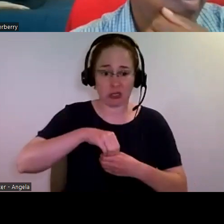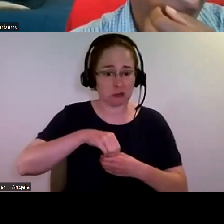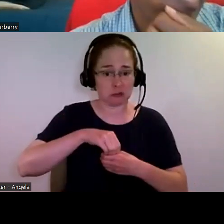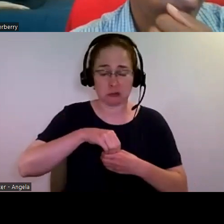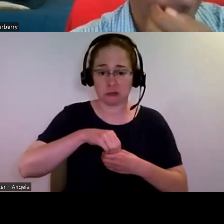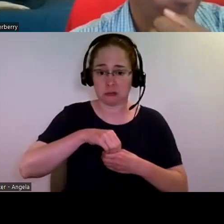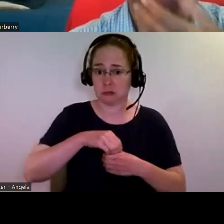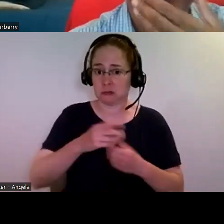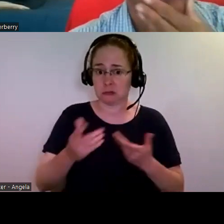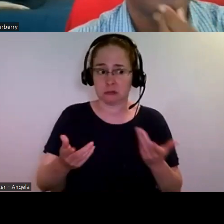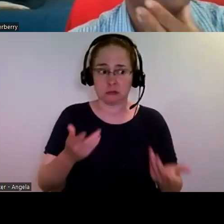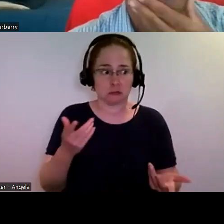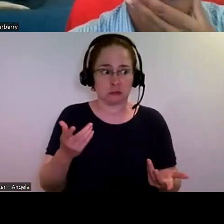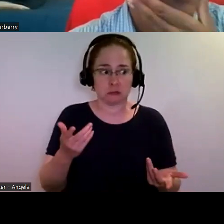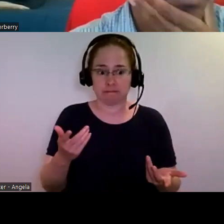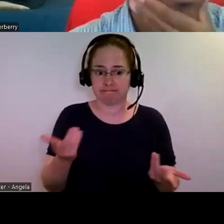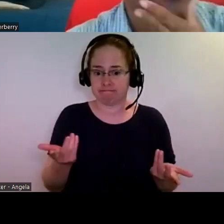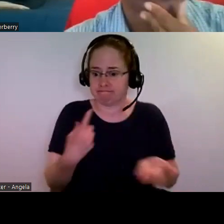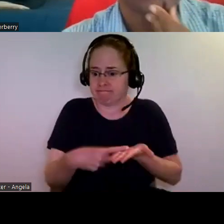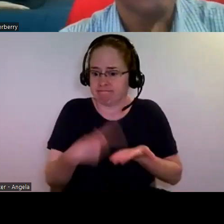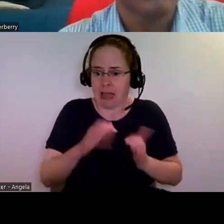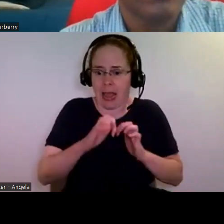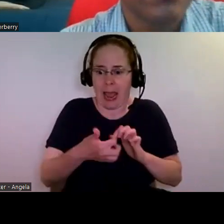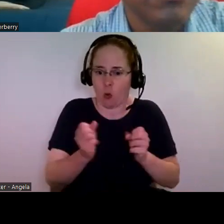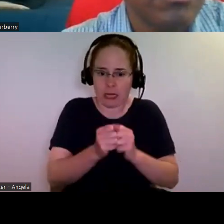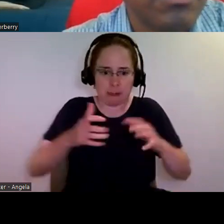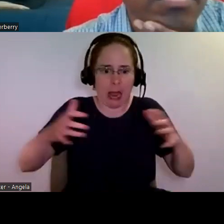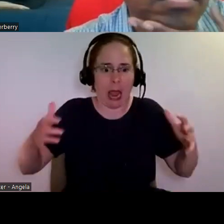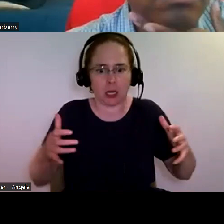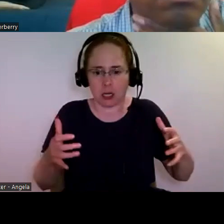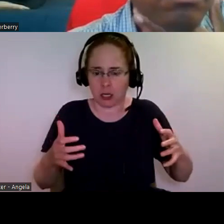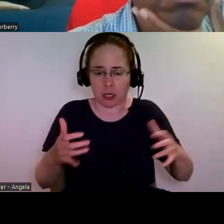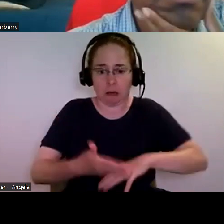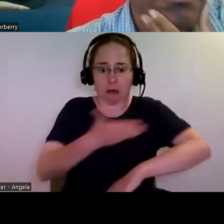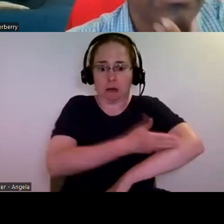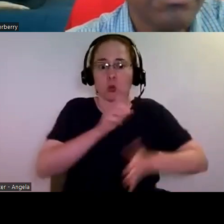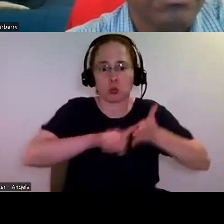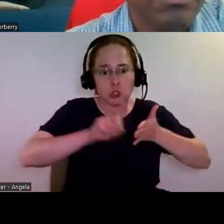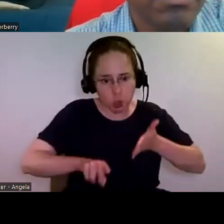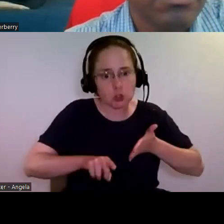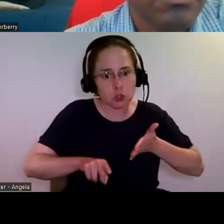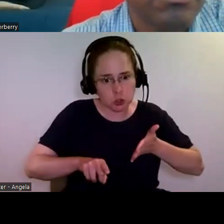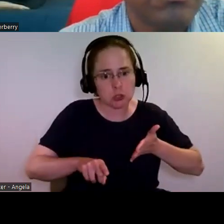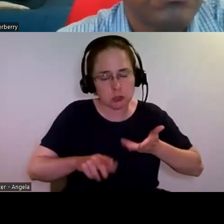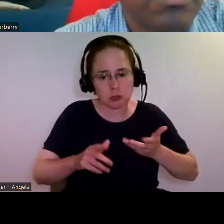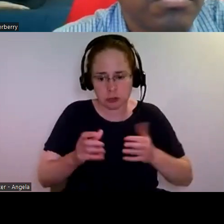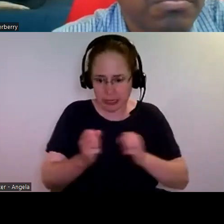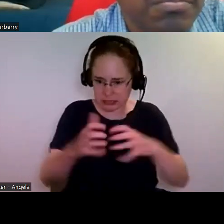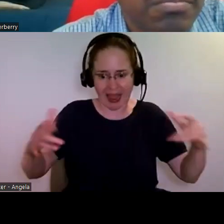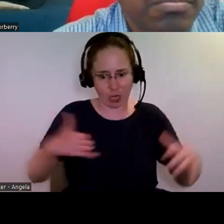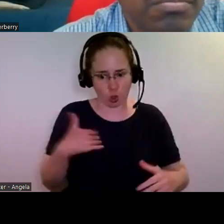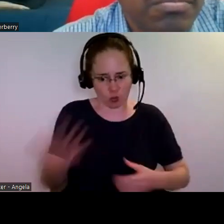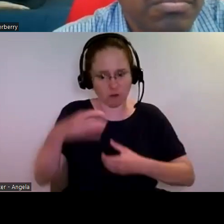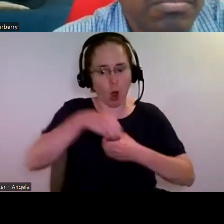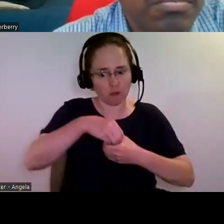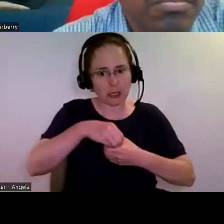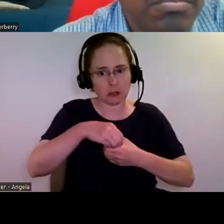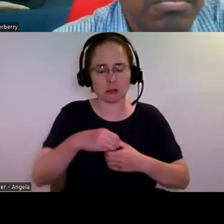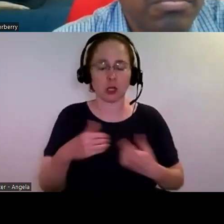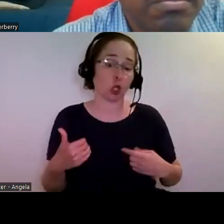how we can expand research and expand youth involvement. When we say youth in academia,